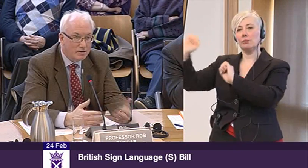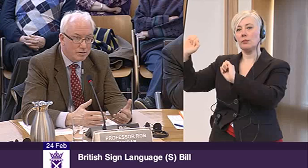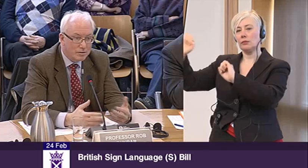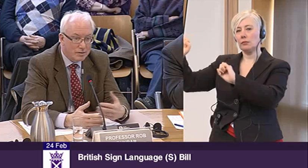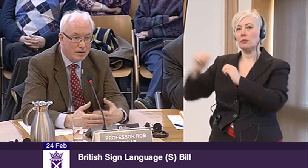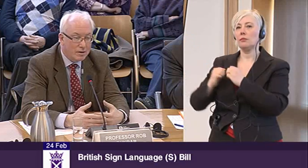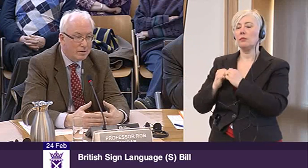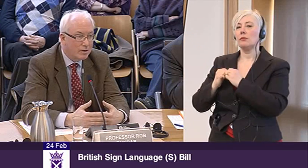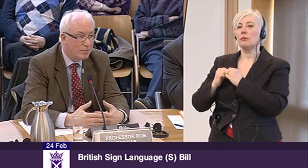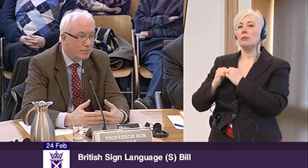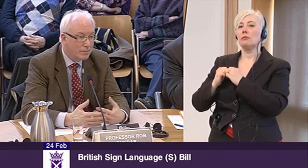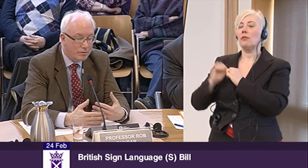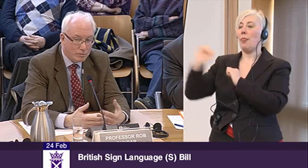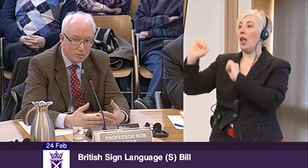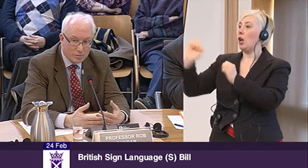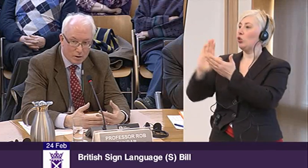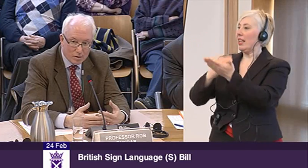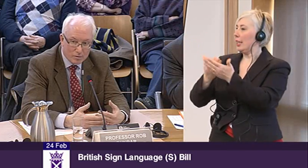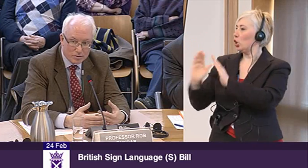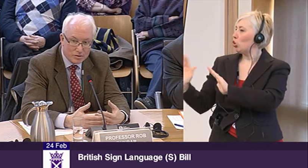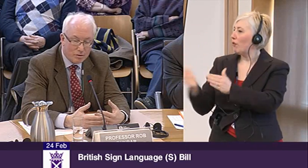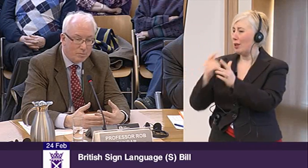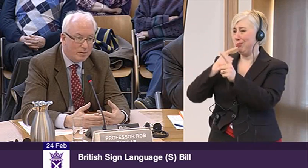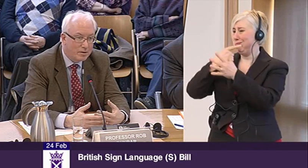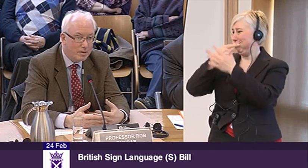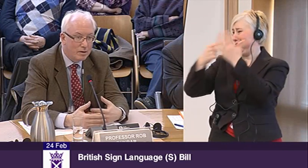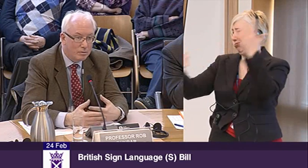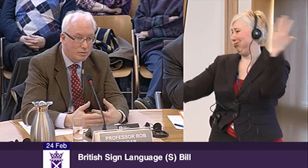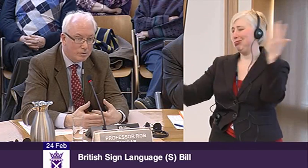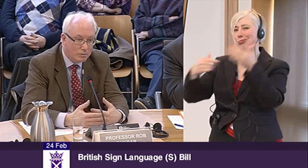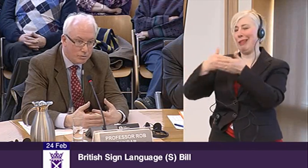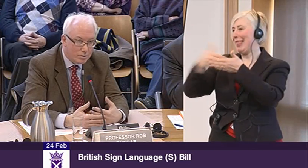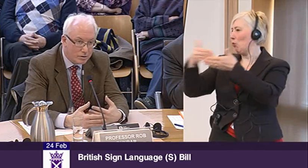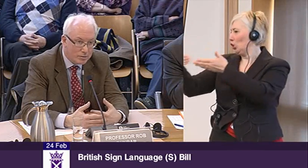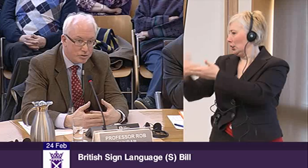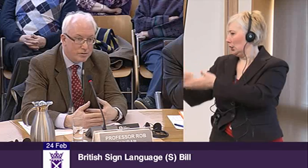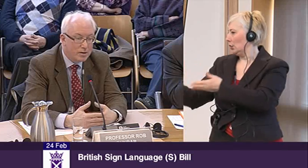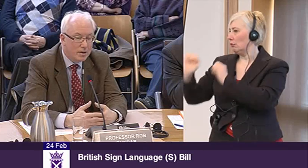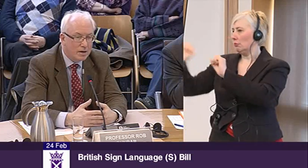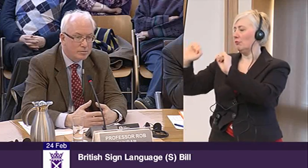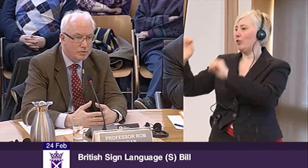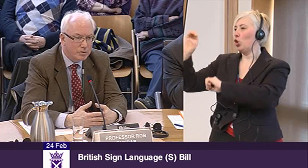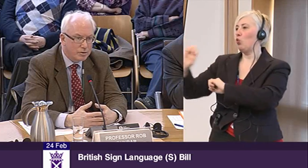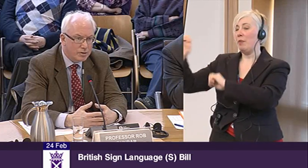and translation services in many languages for European parliamentarians, people on the